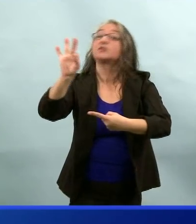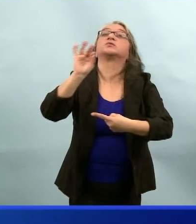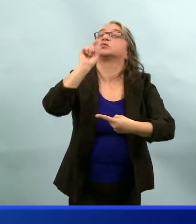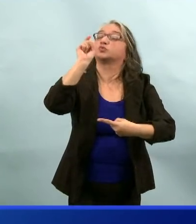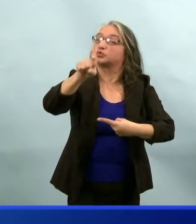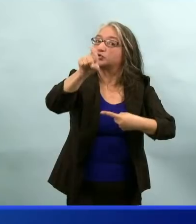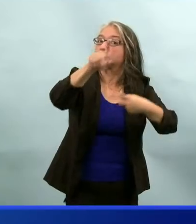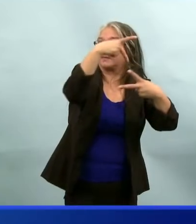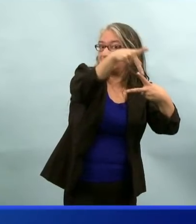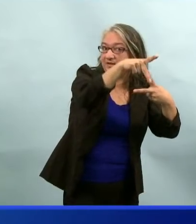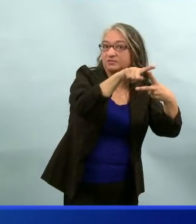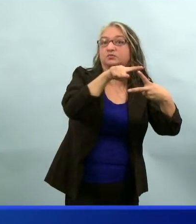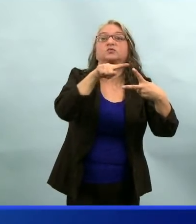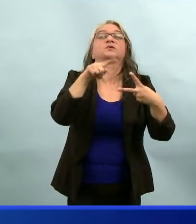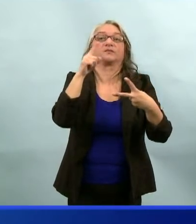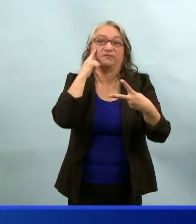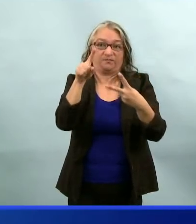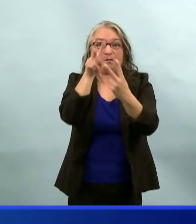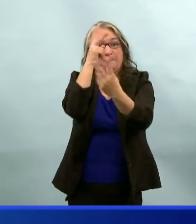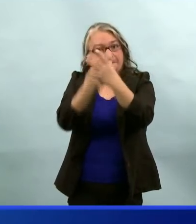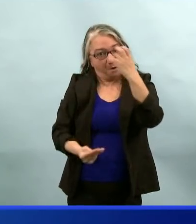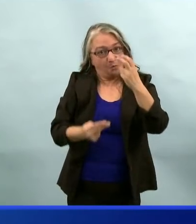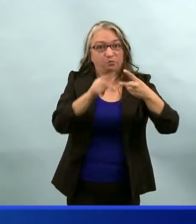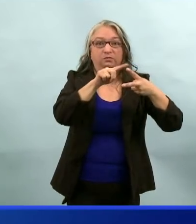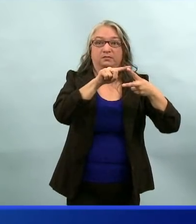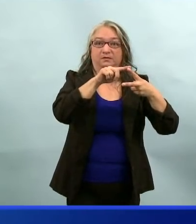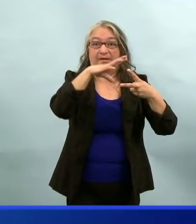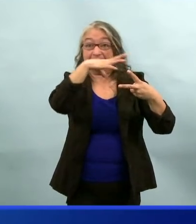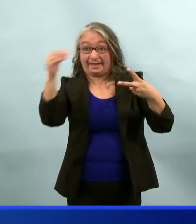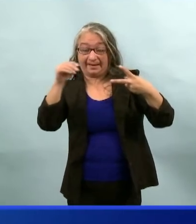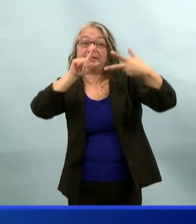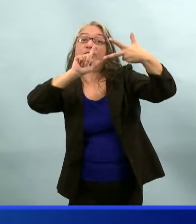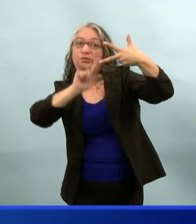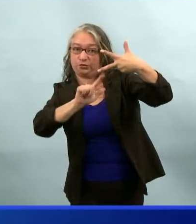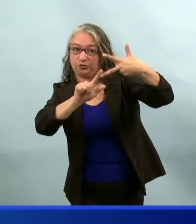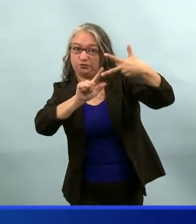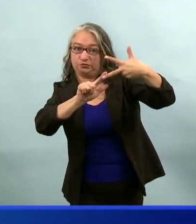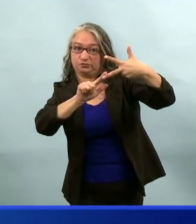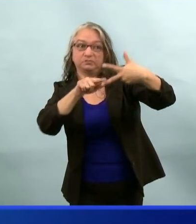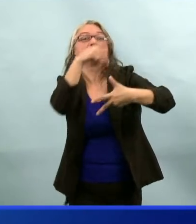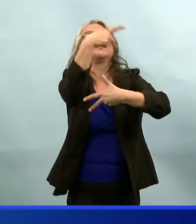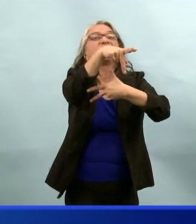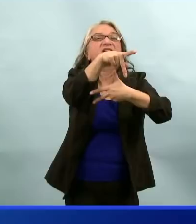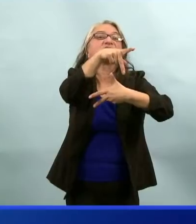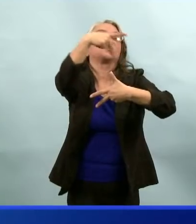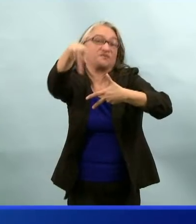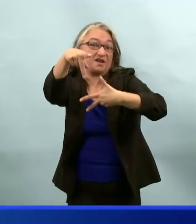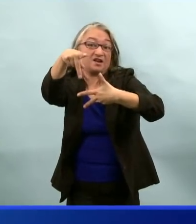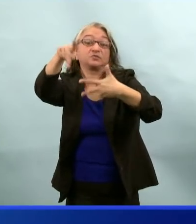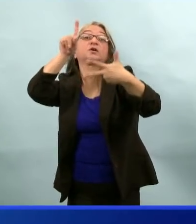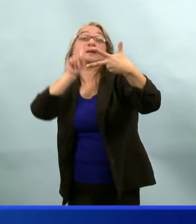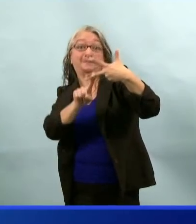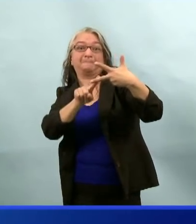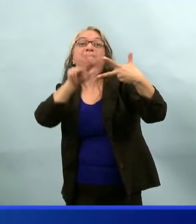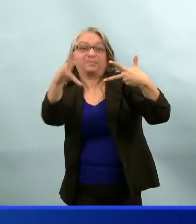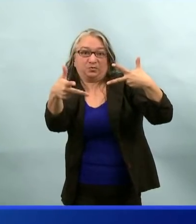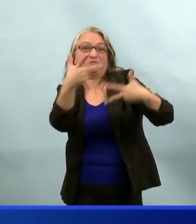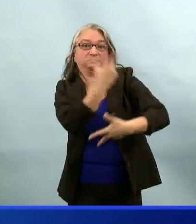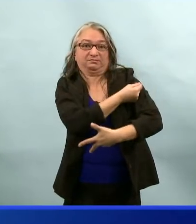and probably even for their booster doses this is because the risk of myocarditis and extremely rare